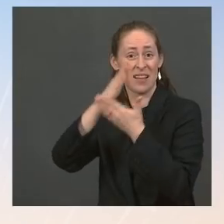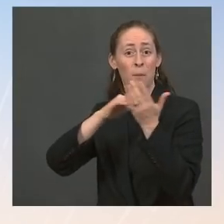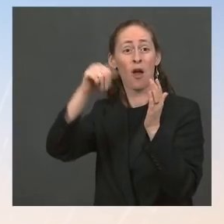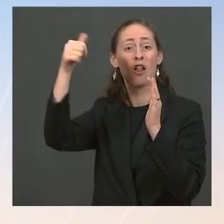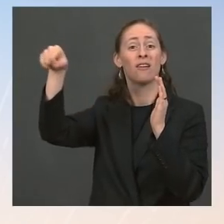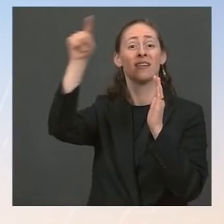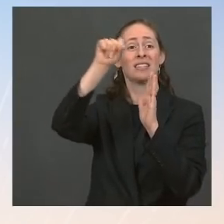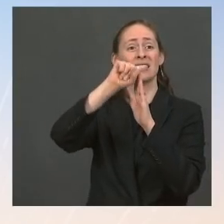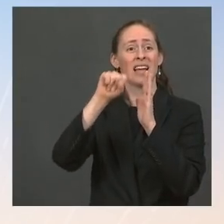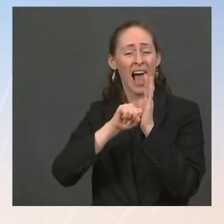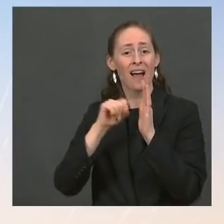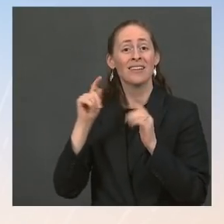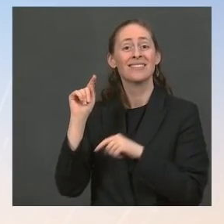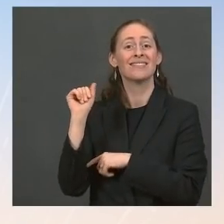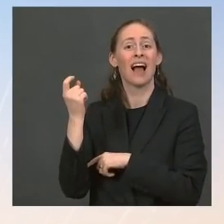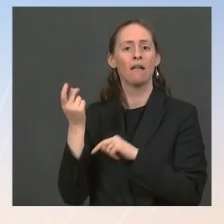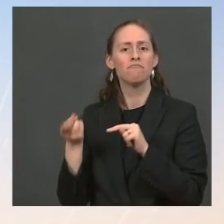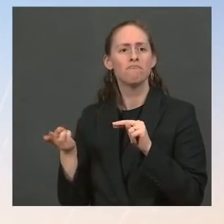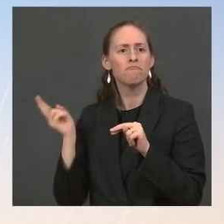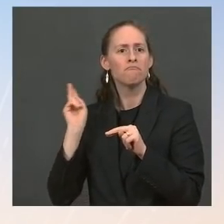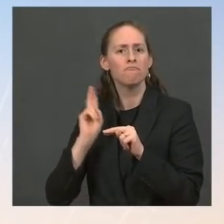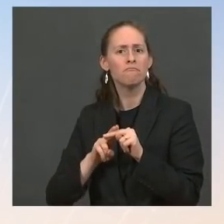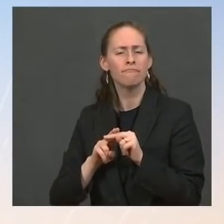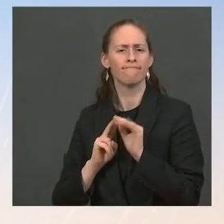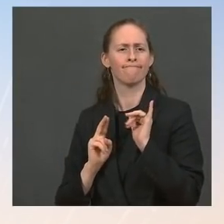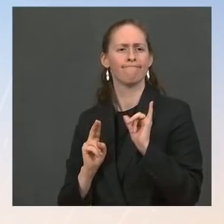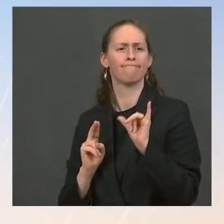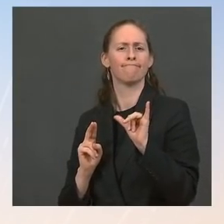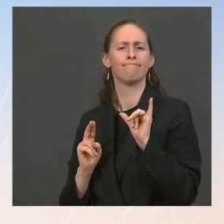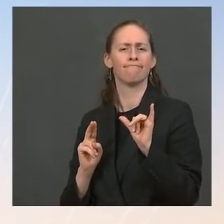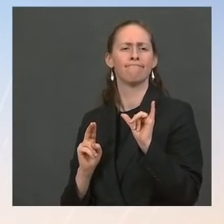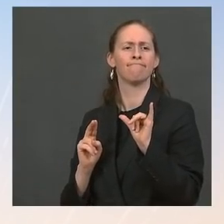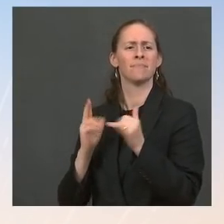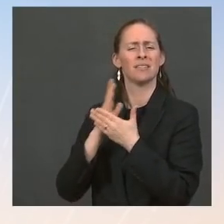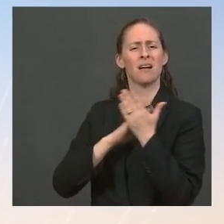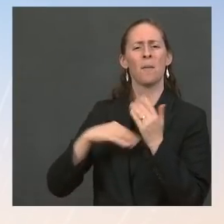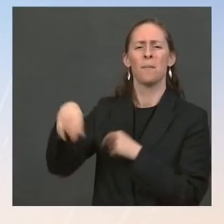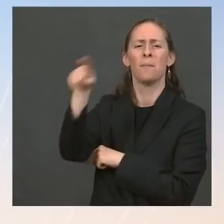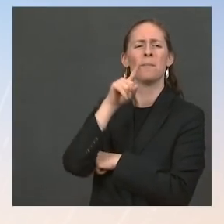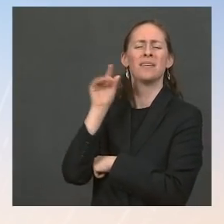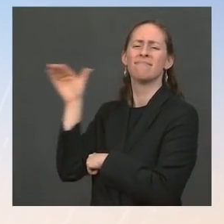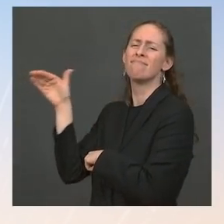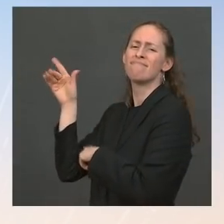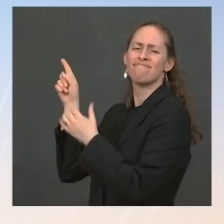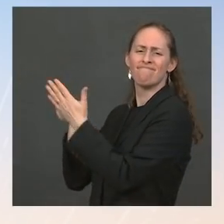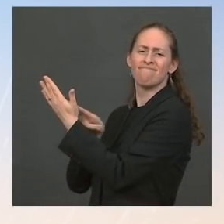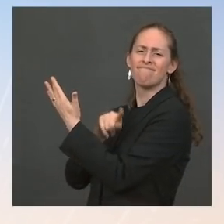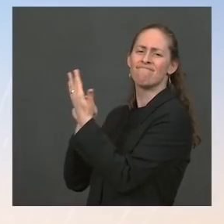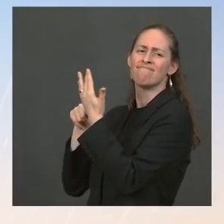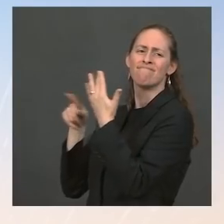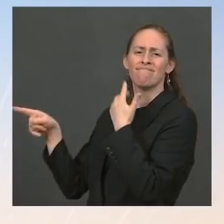So there are critics who say that you should have done more to avert this action.